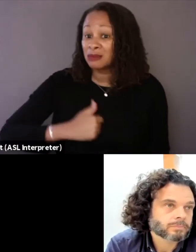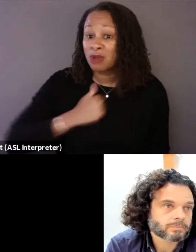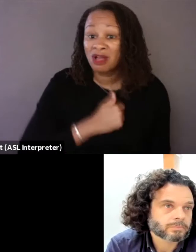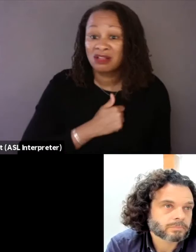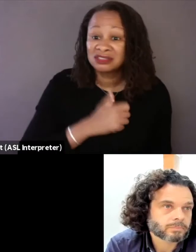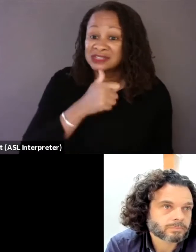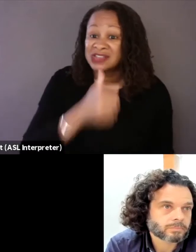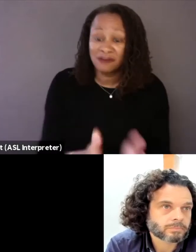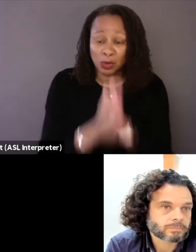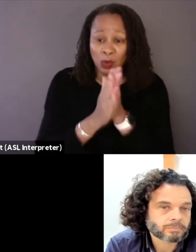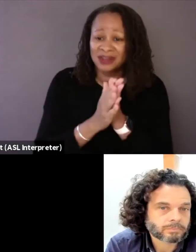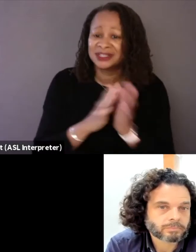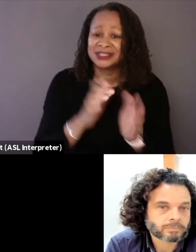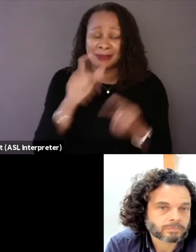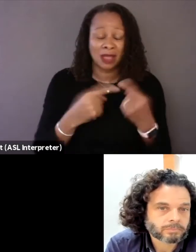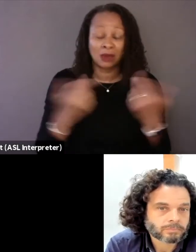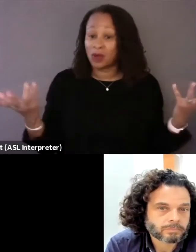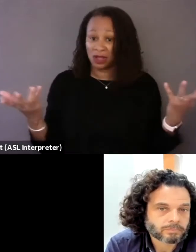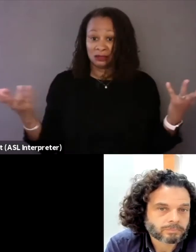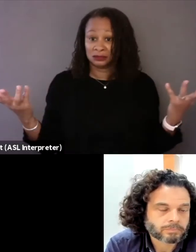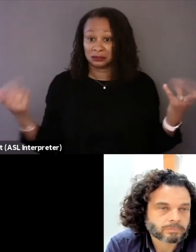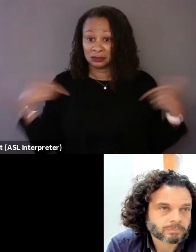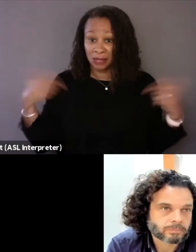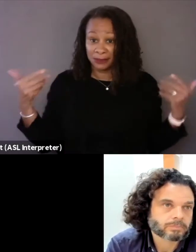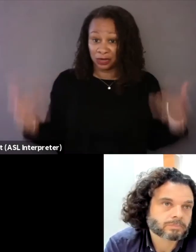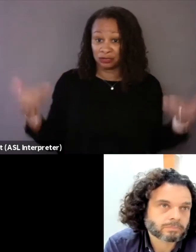It's about, hey, here I am. You know, see me, value me, pay me.